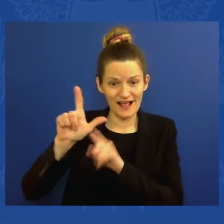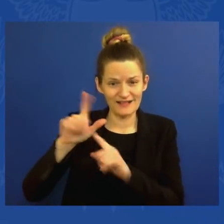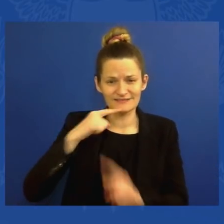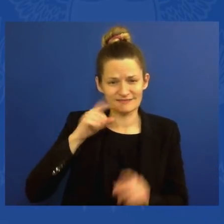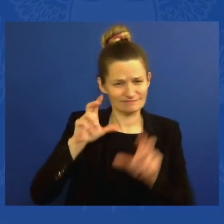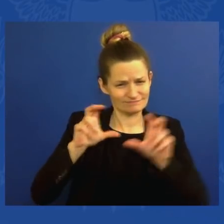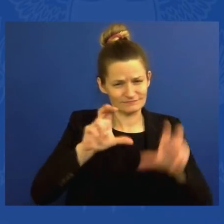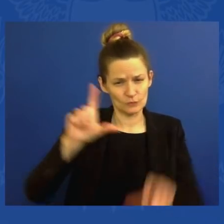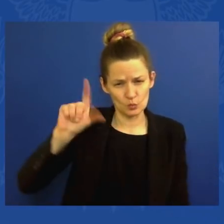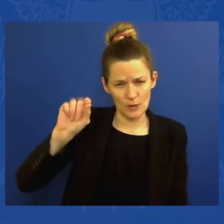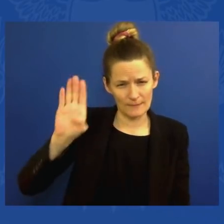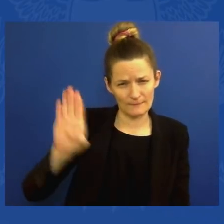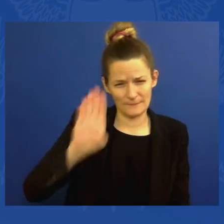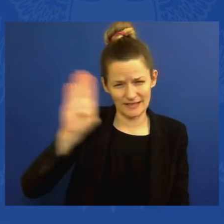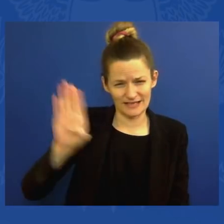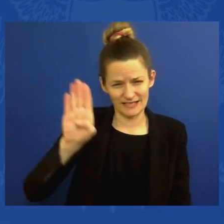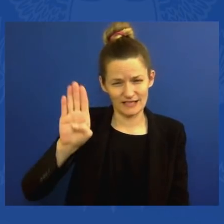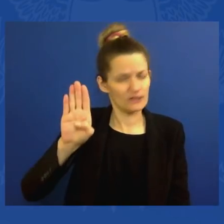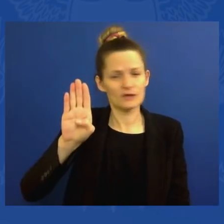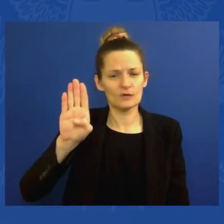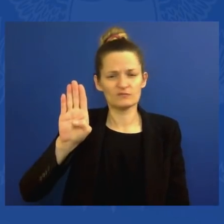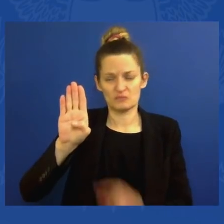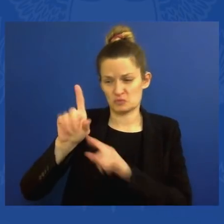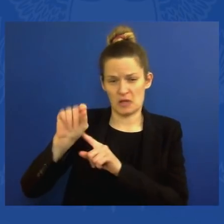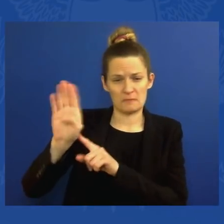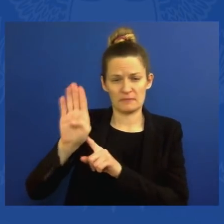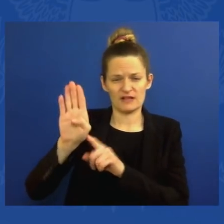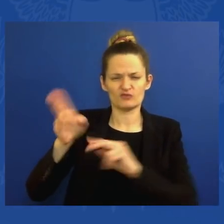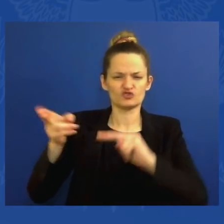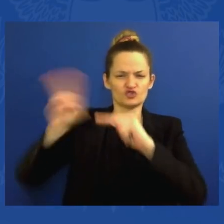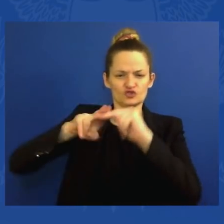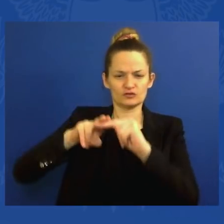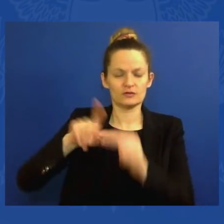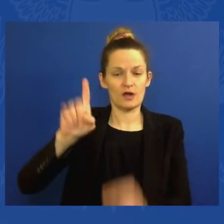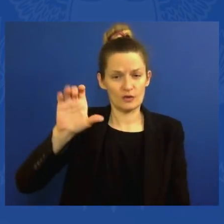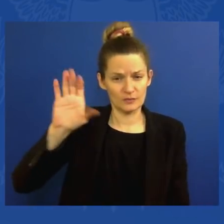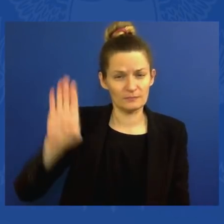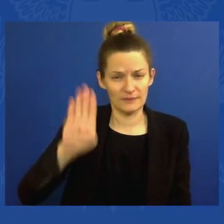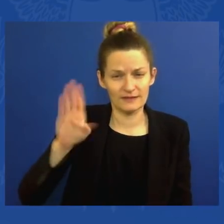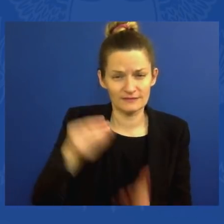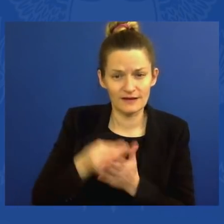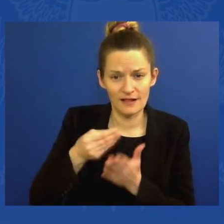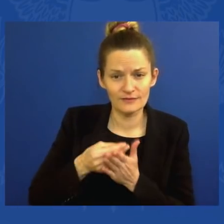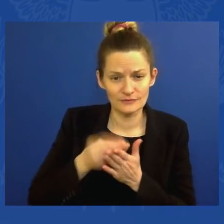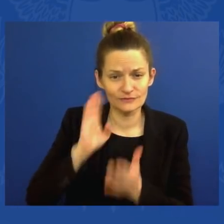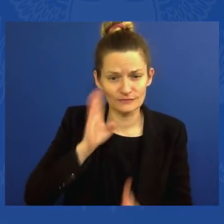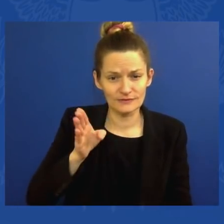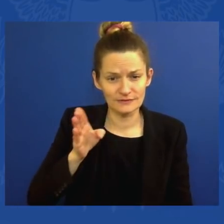You know, as I said, we invented the semiconductor, but we haven't been making them in America for a long time.